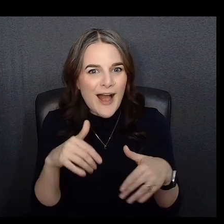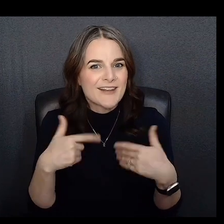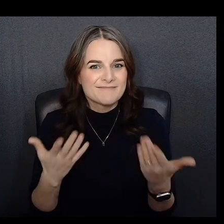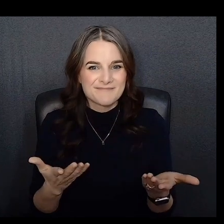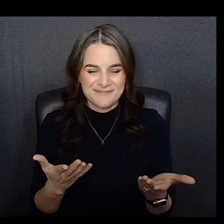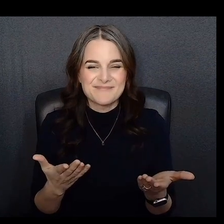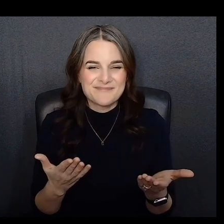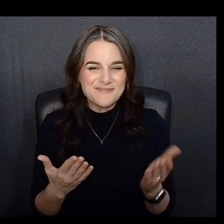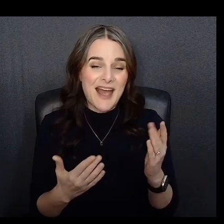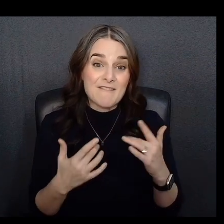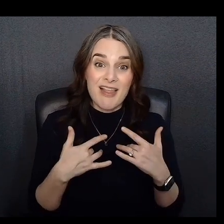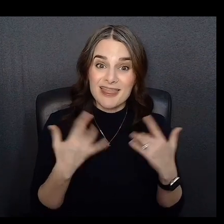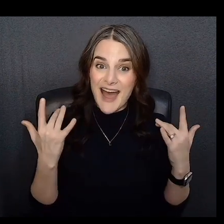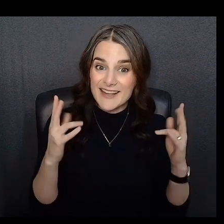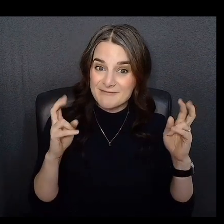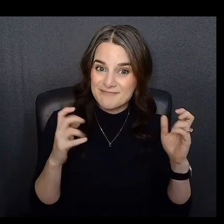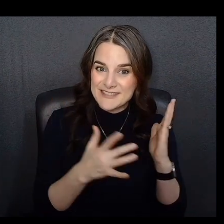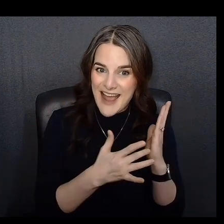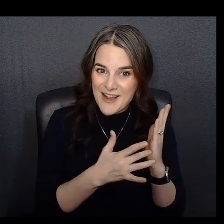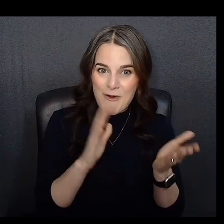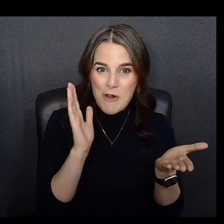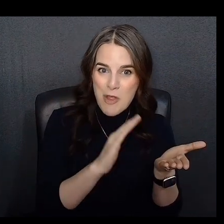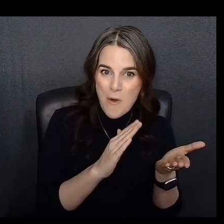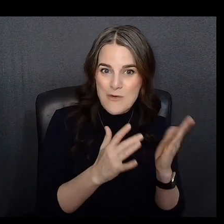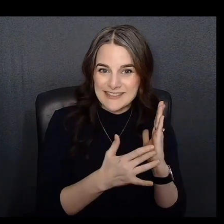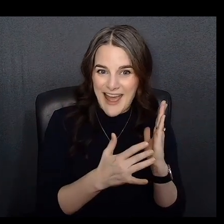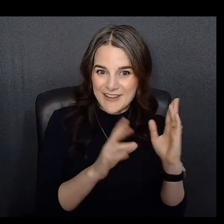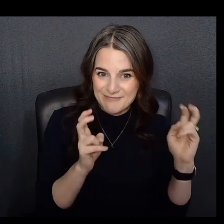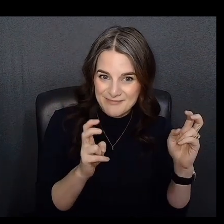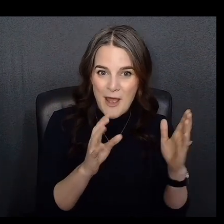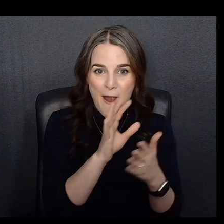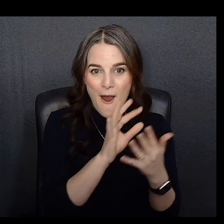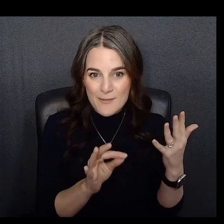We have some light tech or low tech device options.